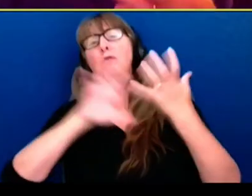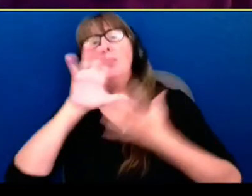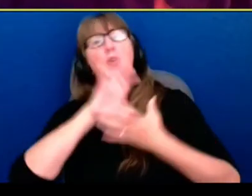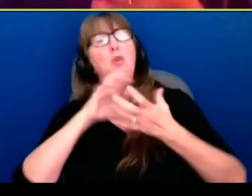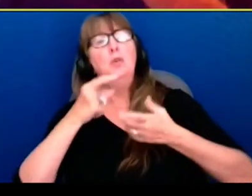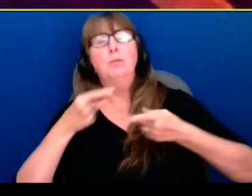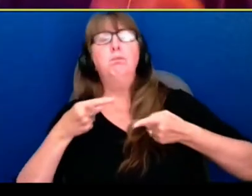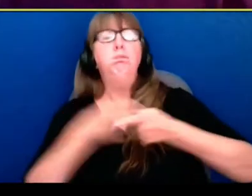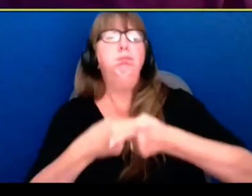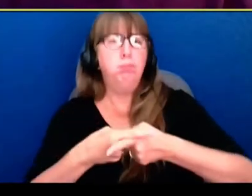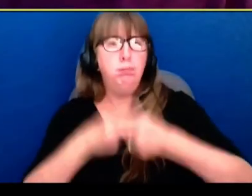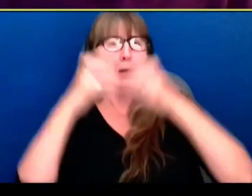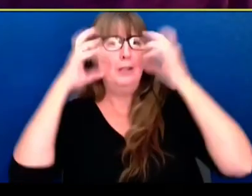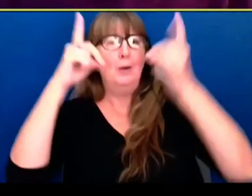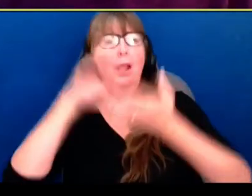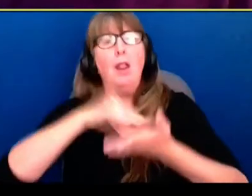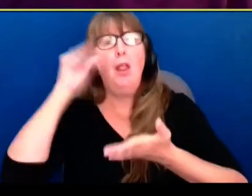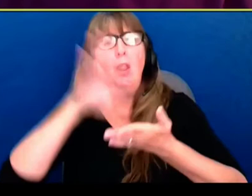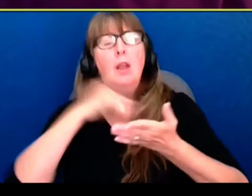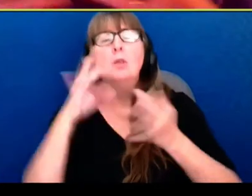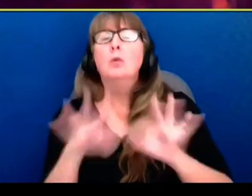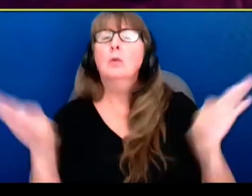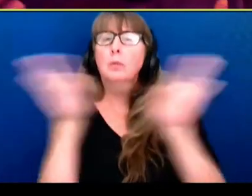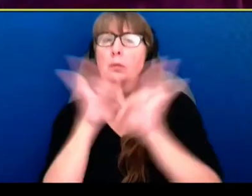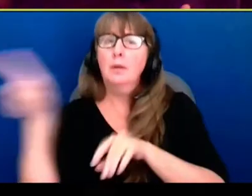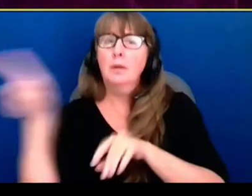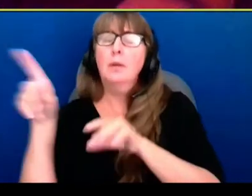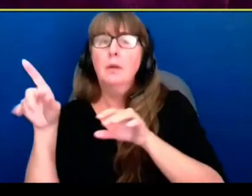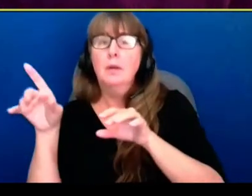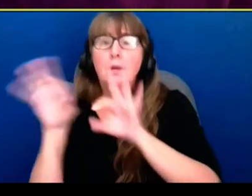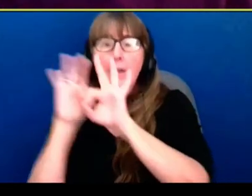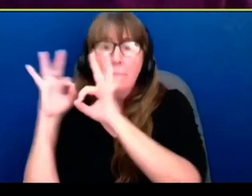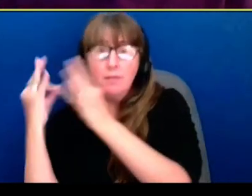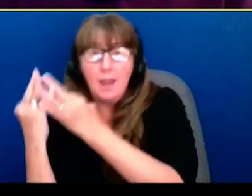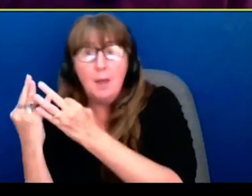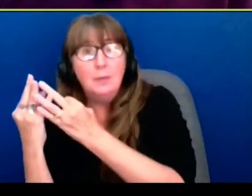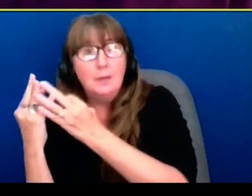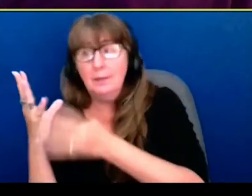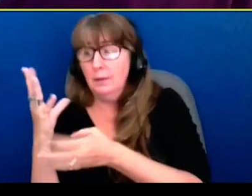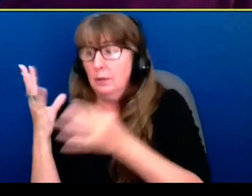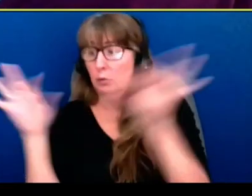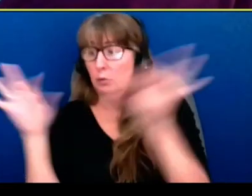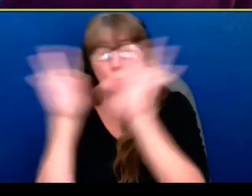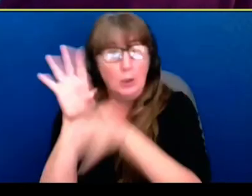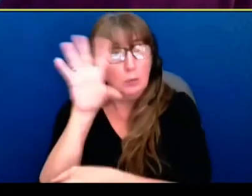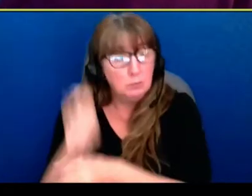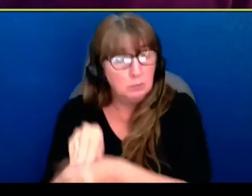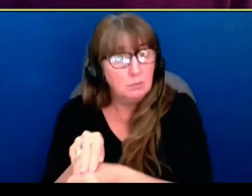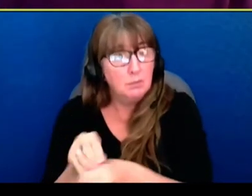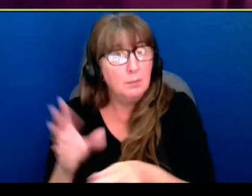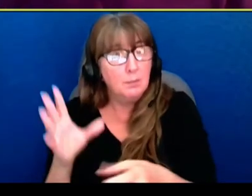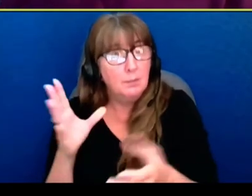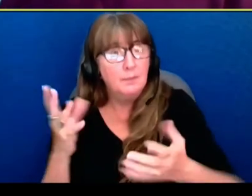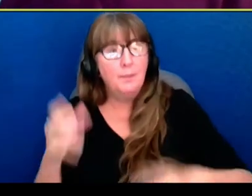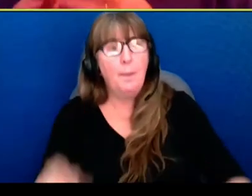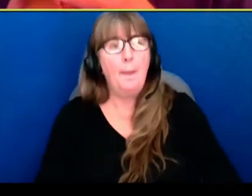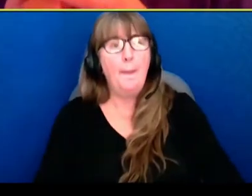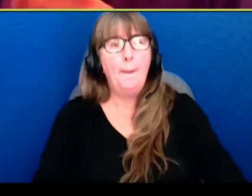So it's critical that the families are critical partners!